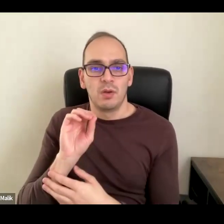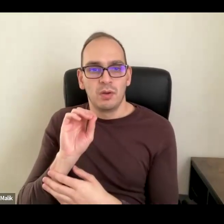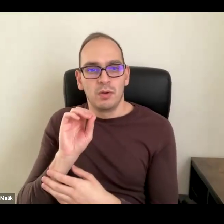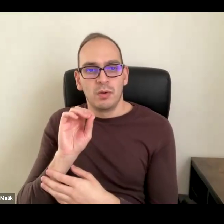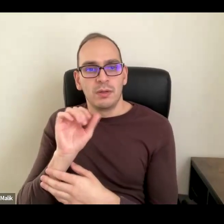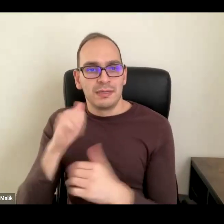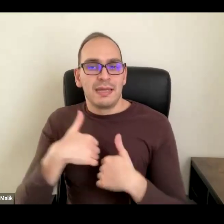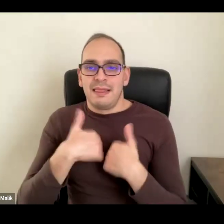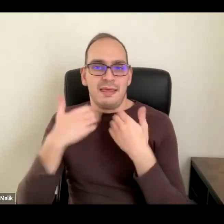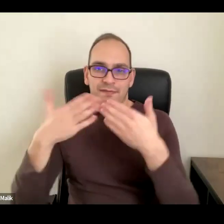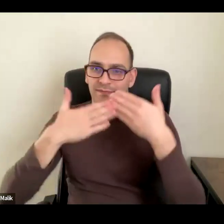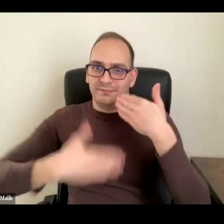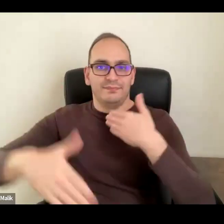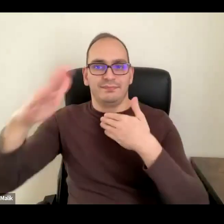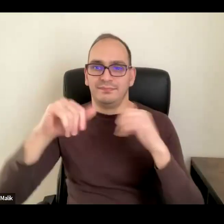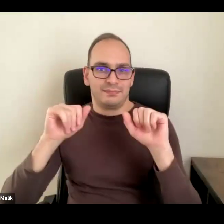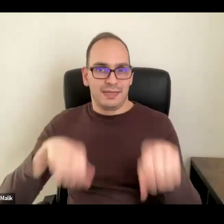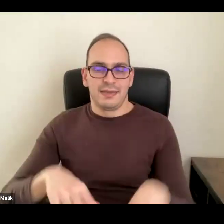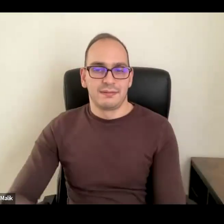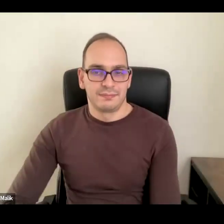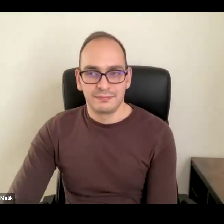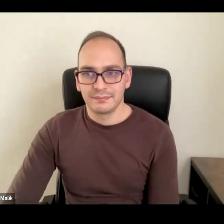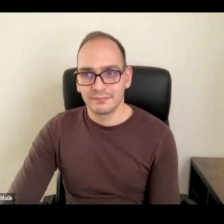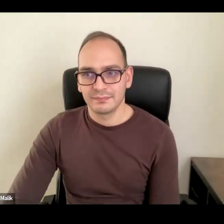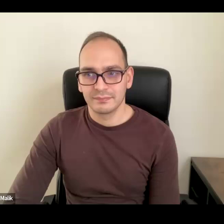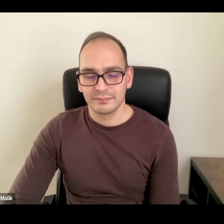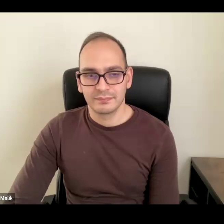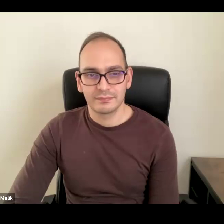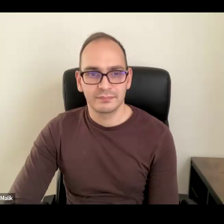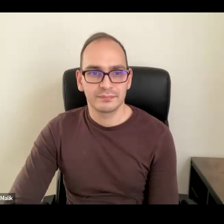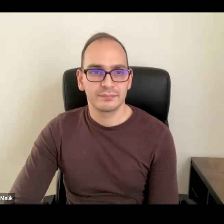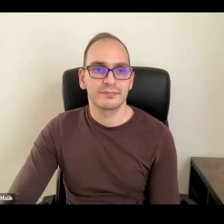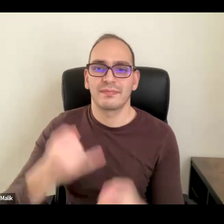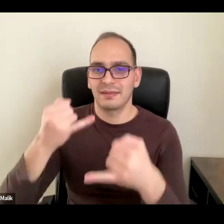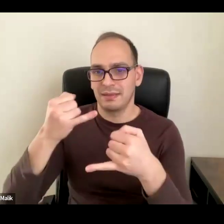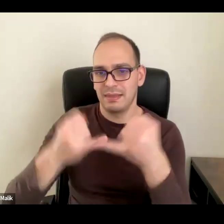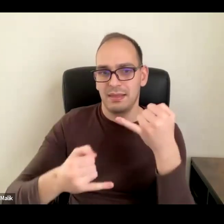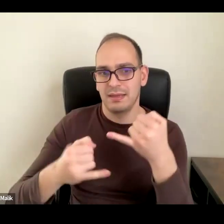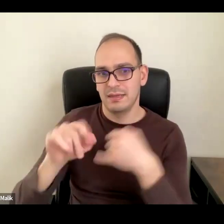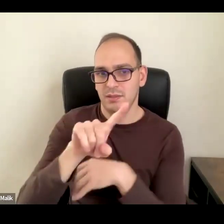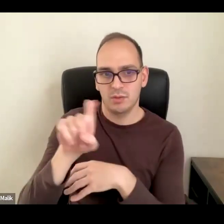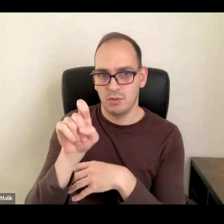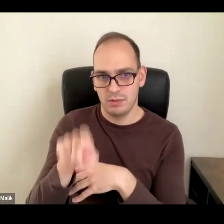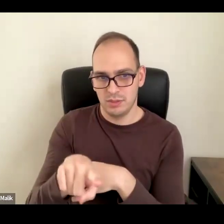live beyond you. All right, I'll turn to the last upvoted question and then hopefully we'll be able